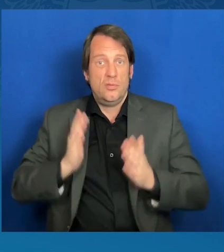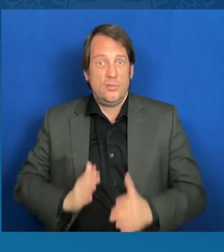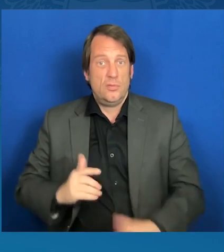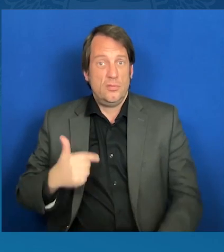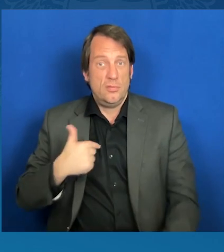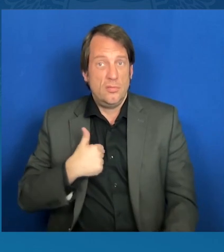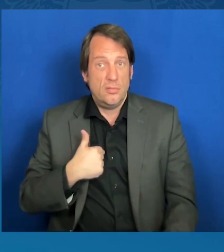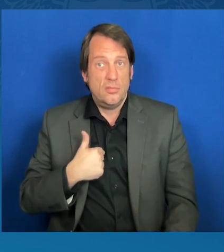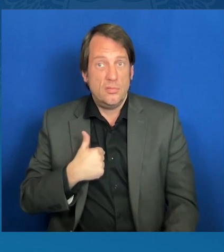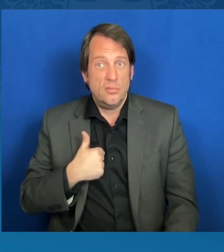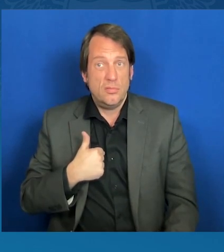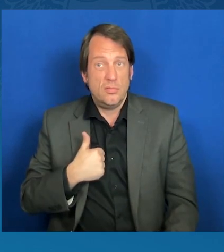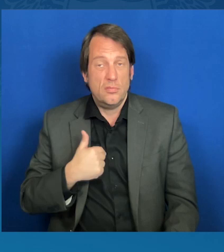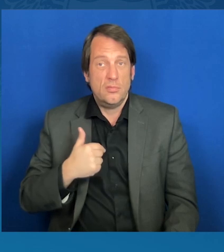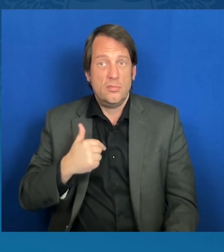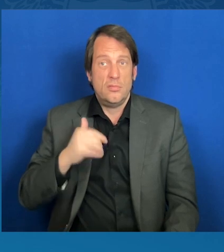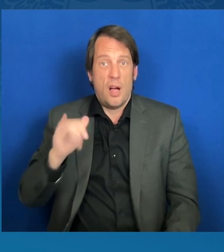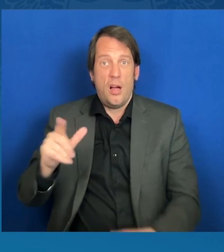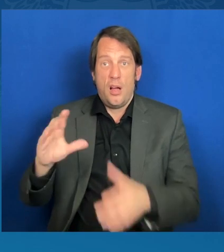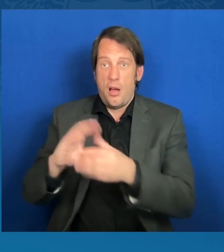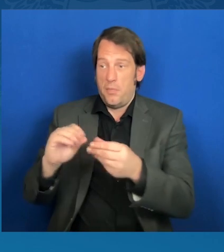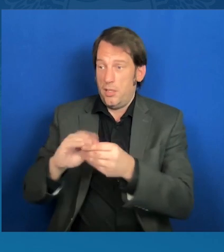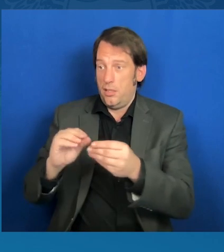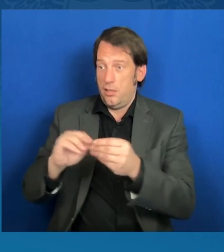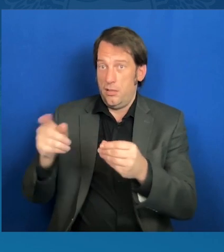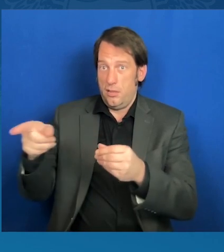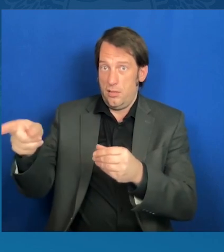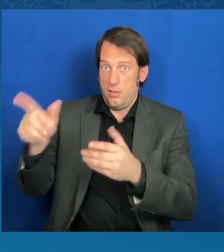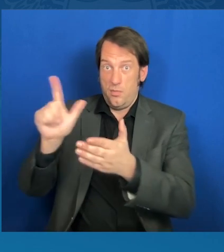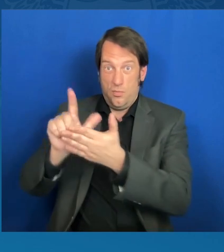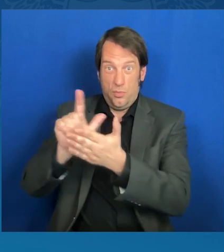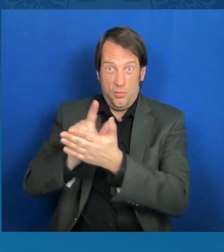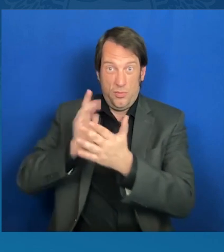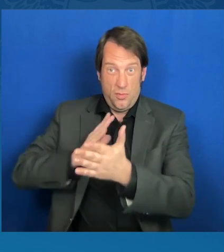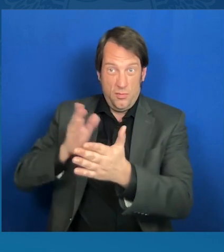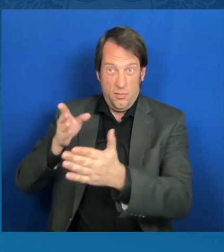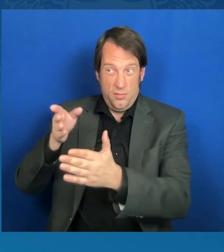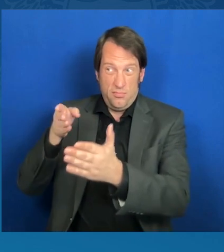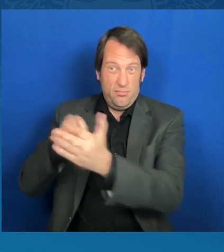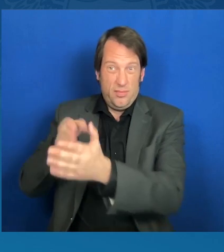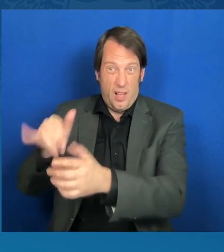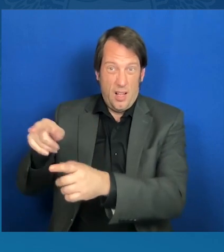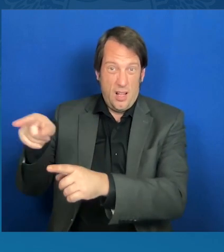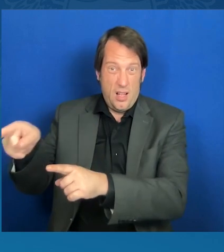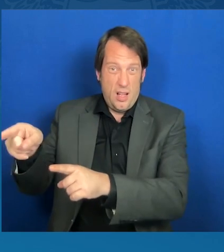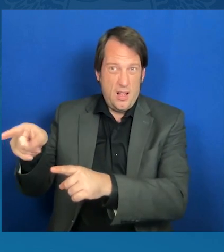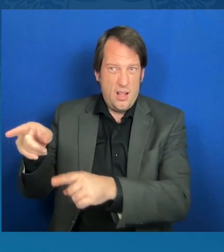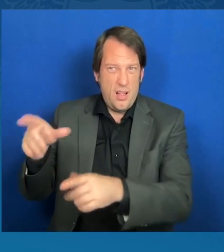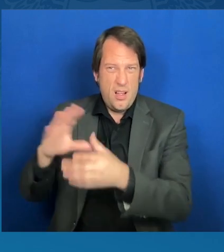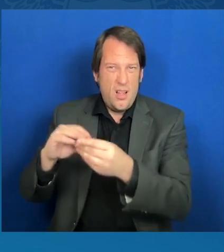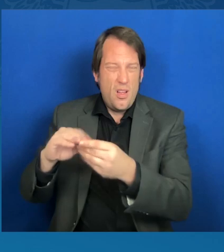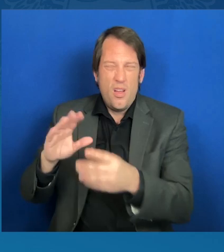the comments that were made by that prosecutor: gratuitous, inaccurate, and inappropriate.